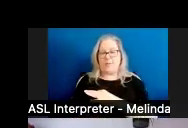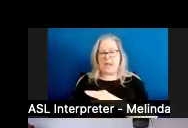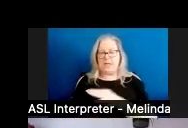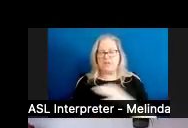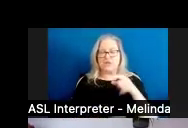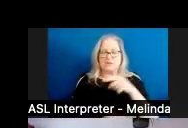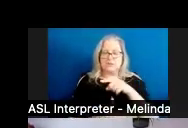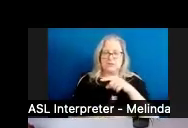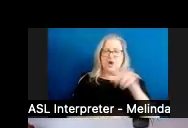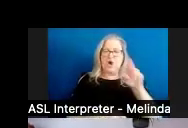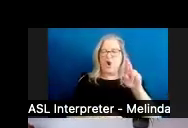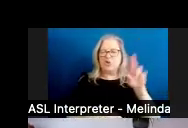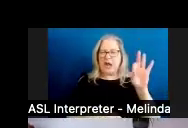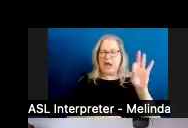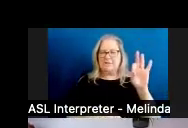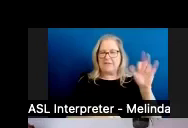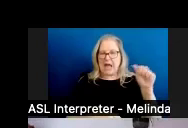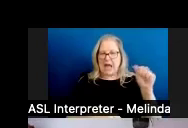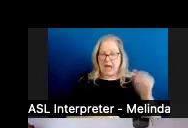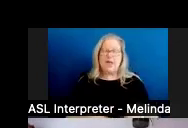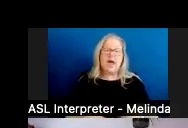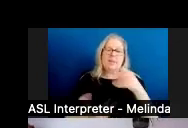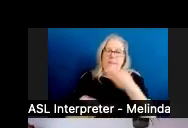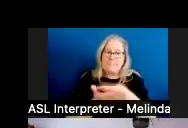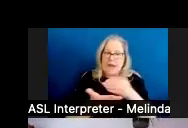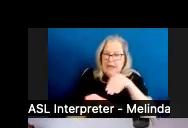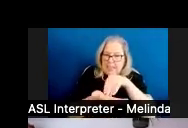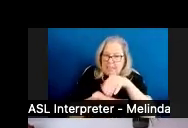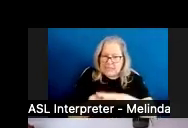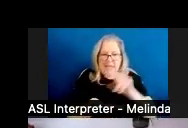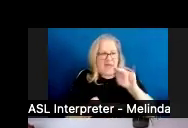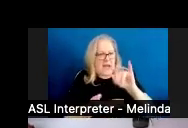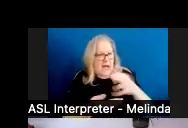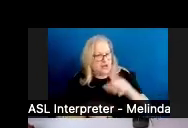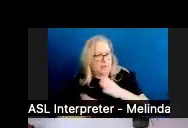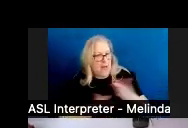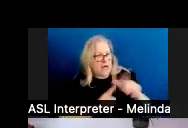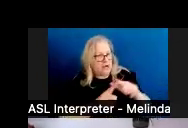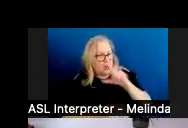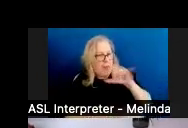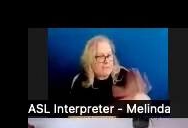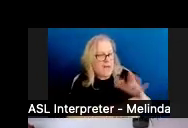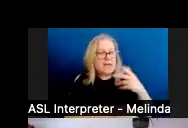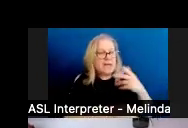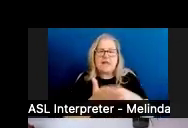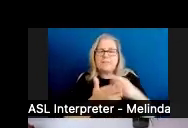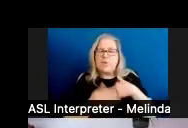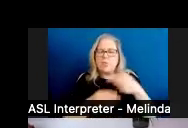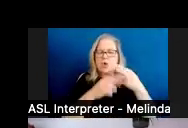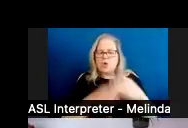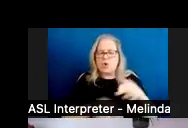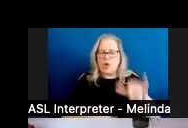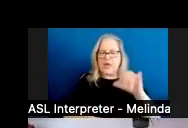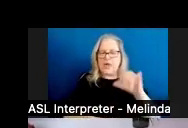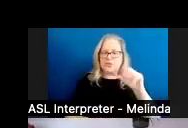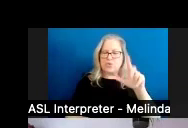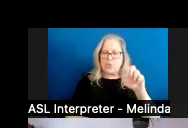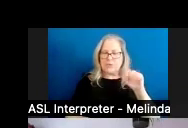and specifically the money that's listed that NIH intends to commit, sometimes we call that a set-aside. Does that have any impact on what an applicant